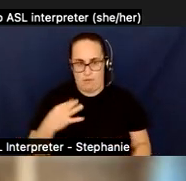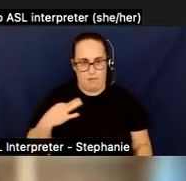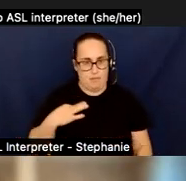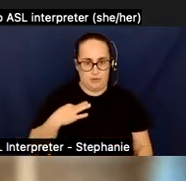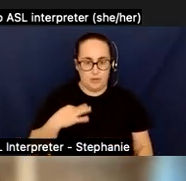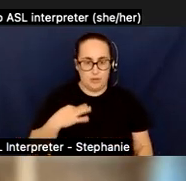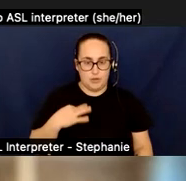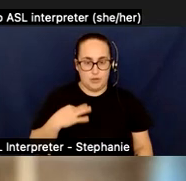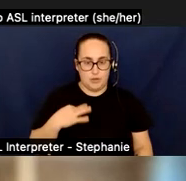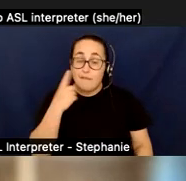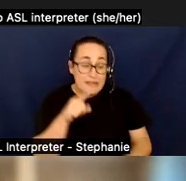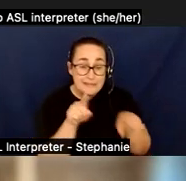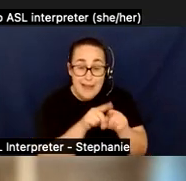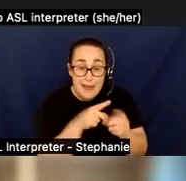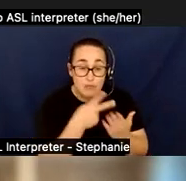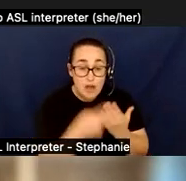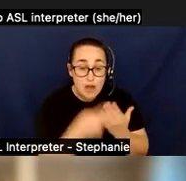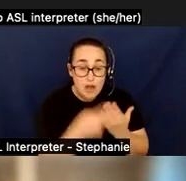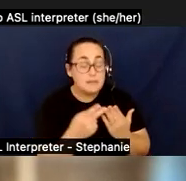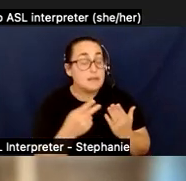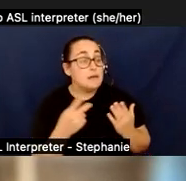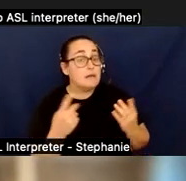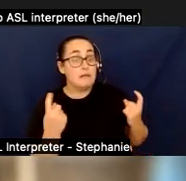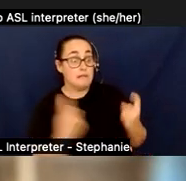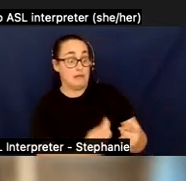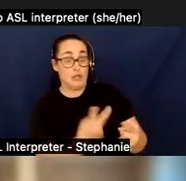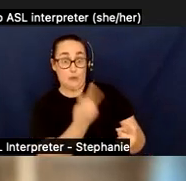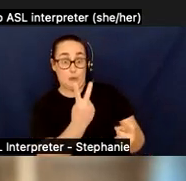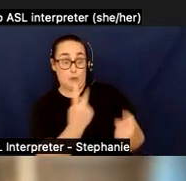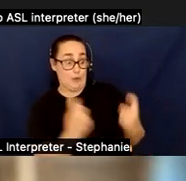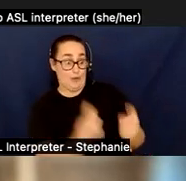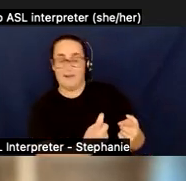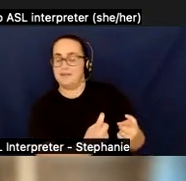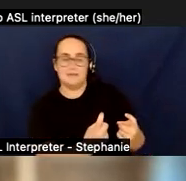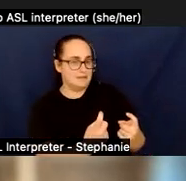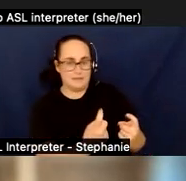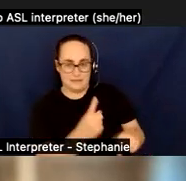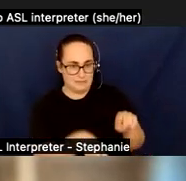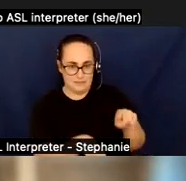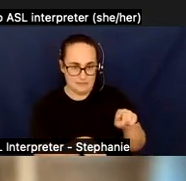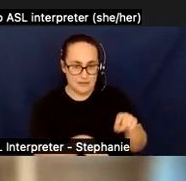of a project. But if you do receive the microgrant, you can still apply